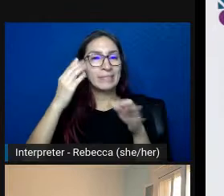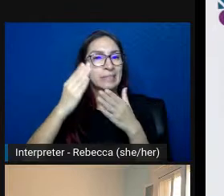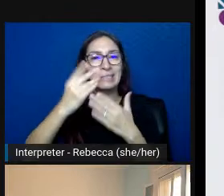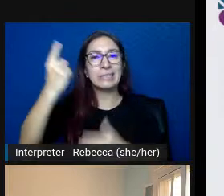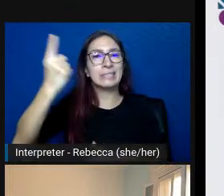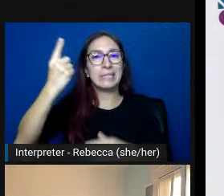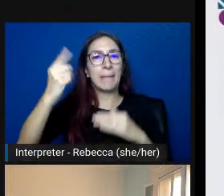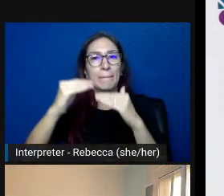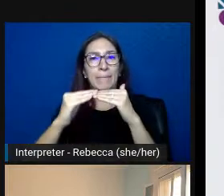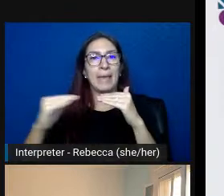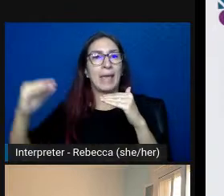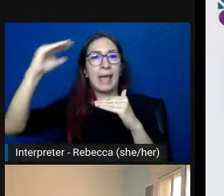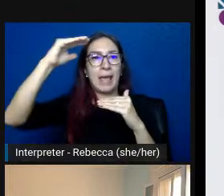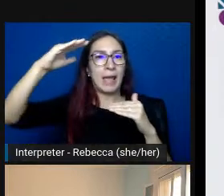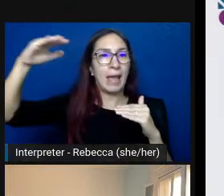I have been involved in Joomla